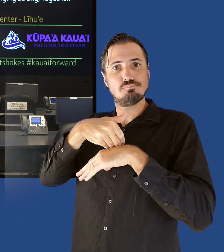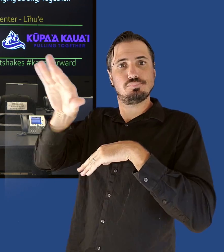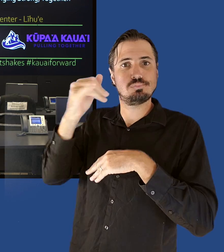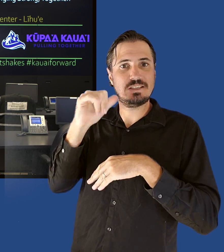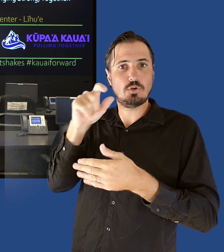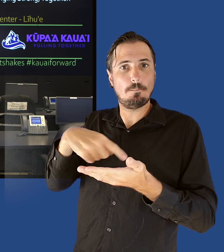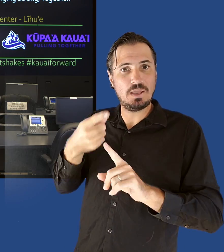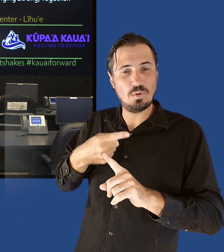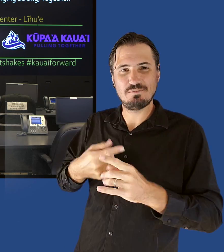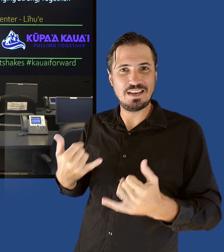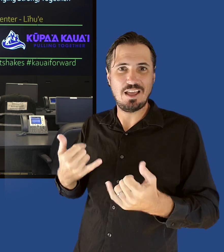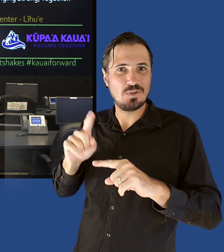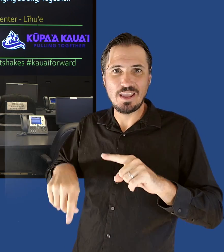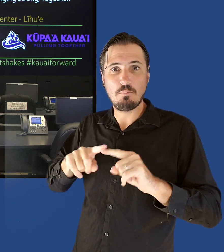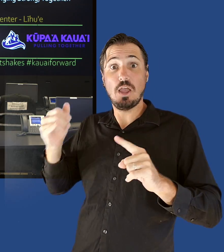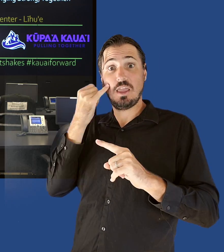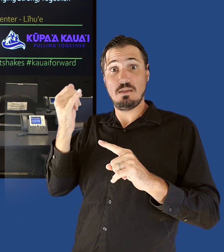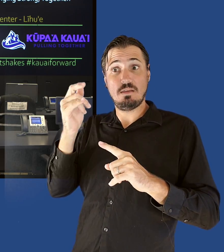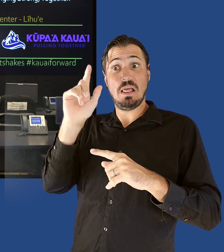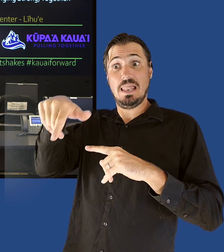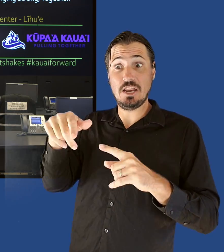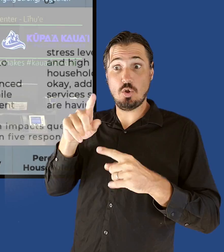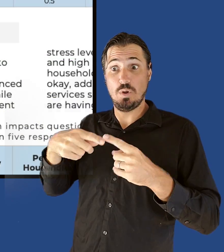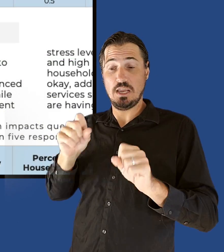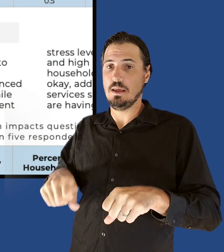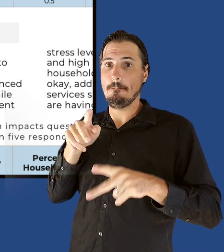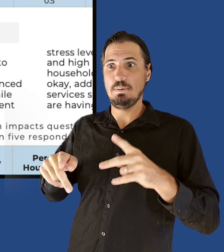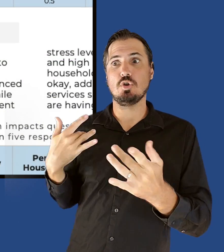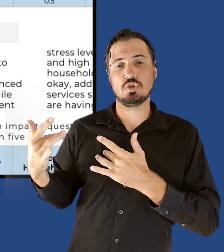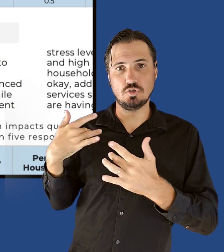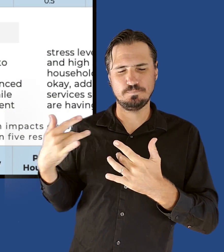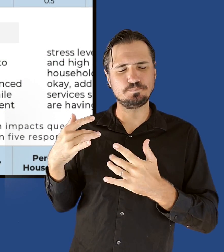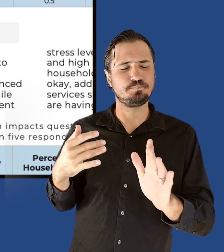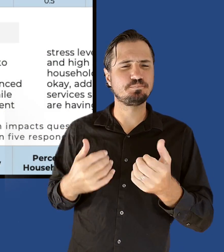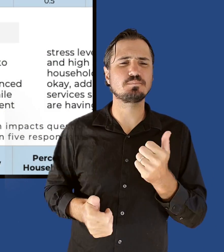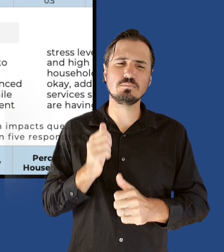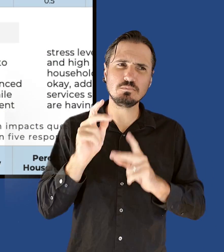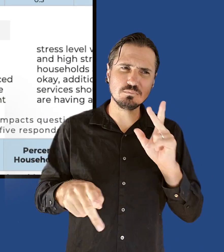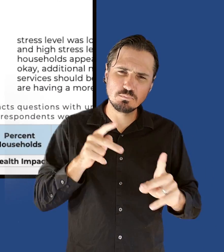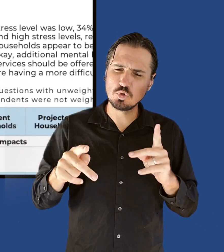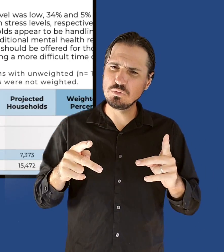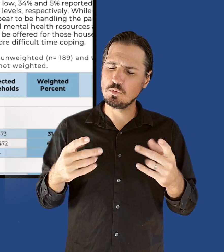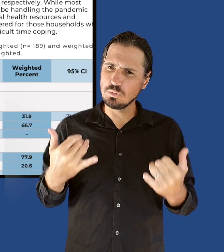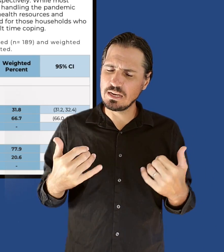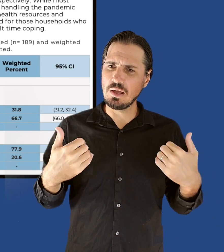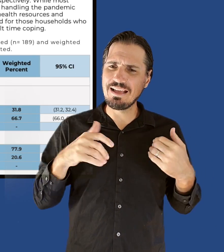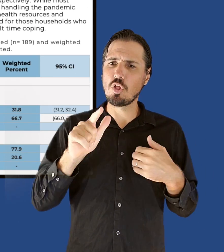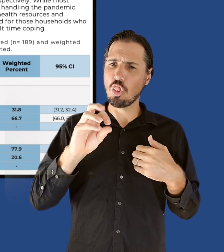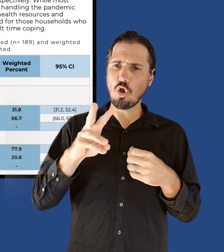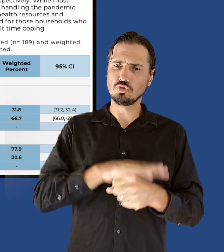Most Kaua‘i households seem to be weathering the pandemic moderately well, with 60 percent reporting a low stress level.